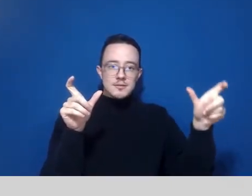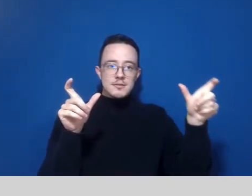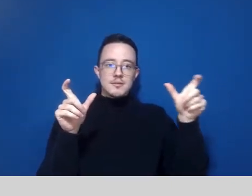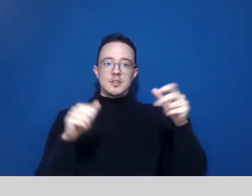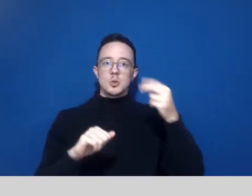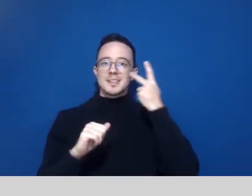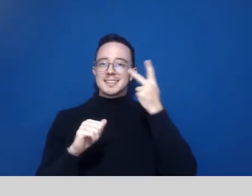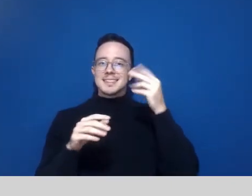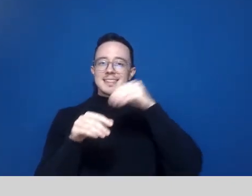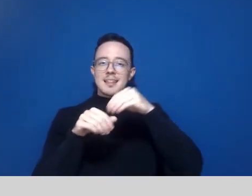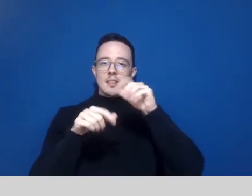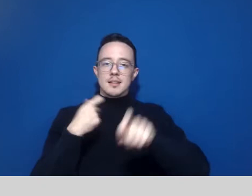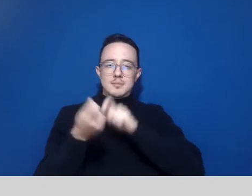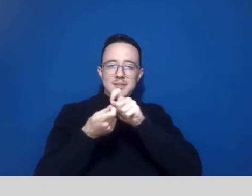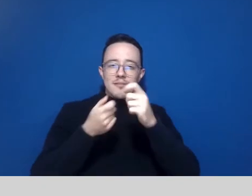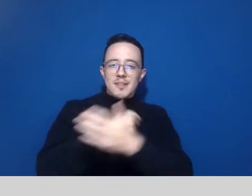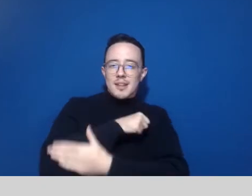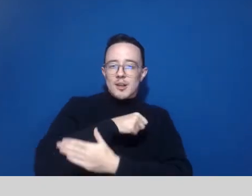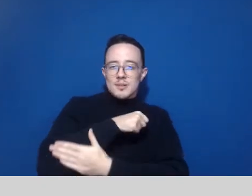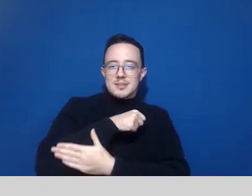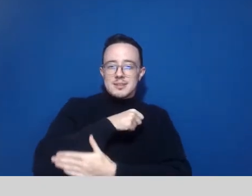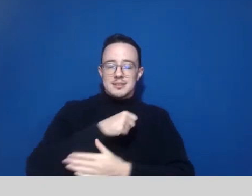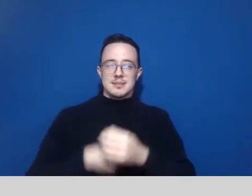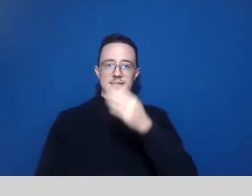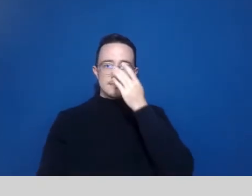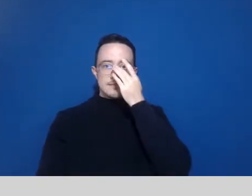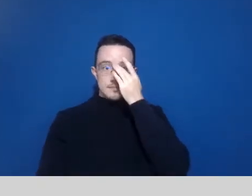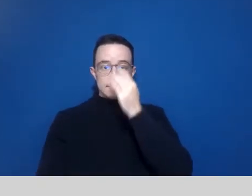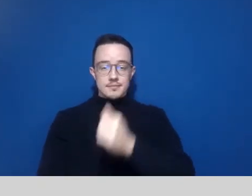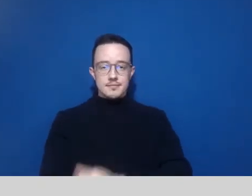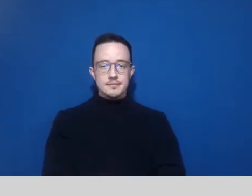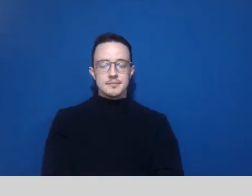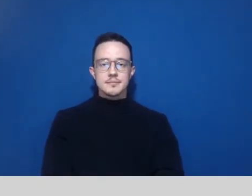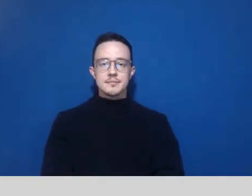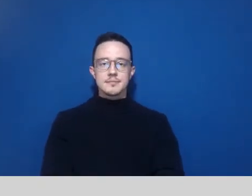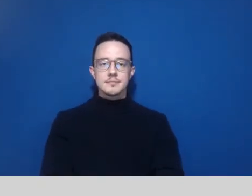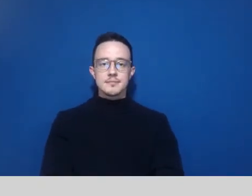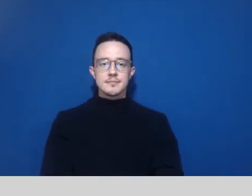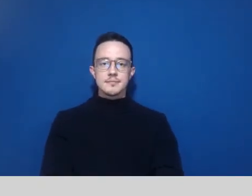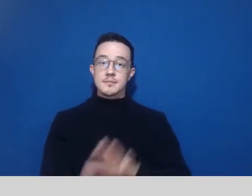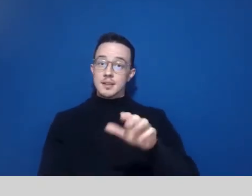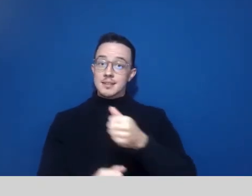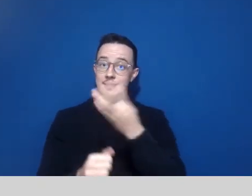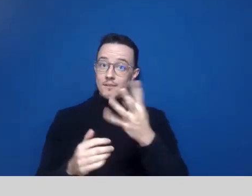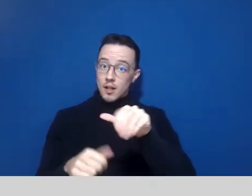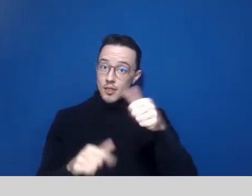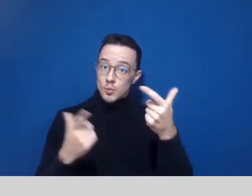in this particular county in the State of Tennessee. A couple of other things you can do: